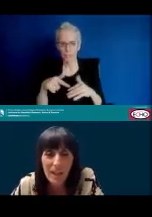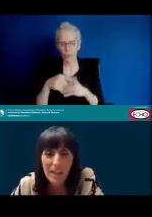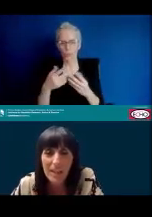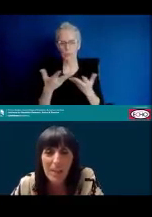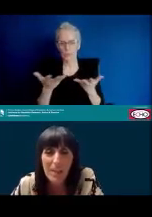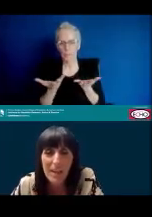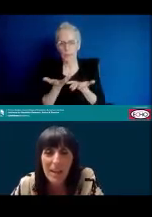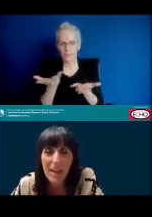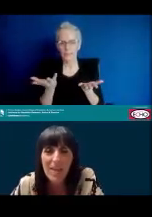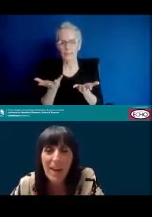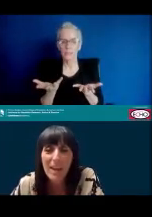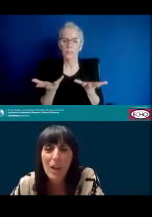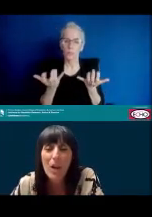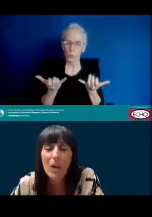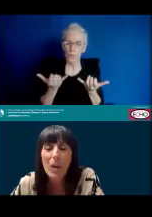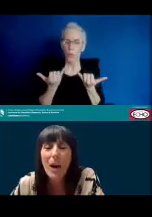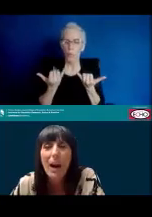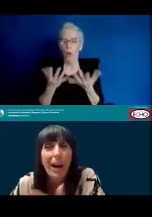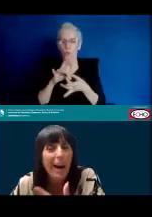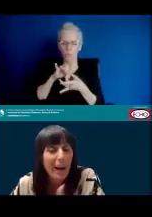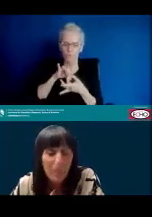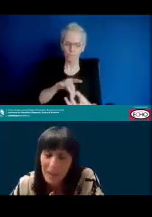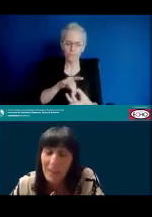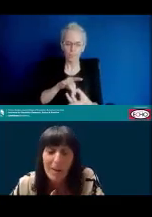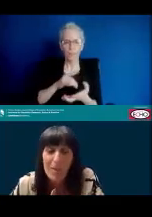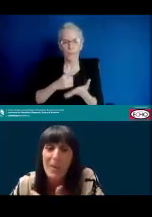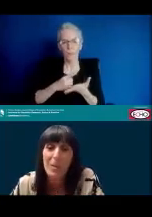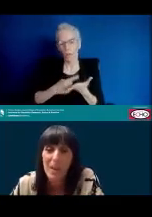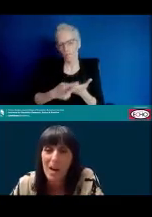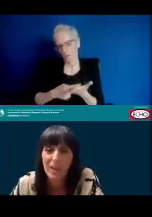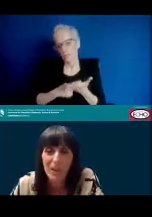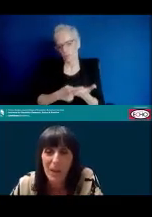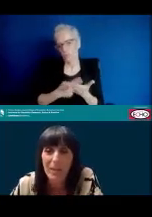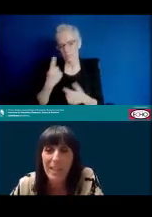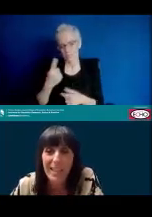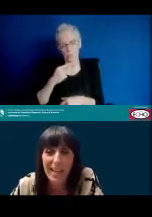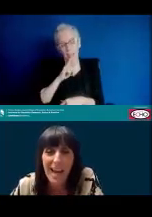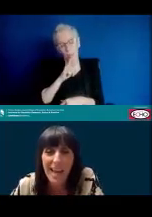in something that I really hope that we all do every day, and